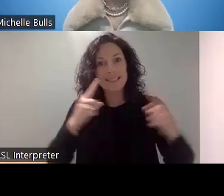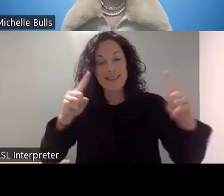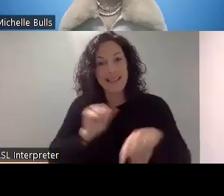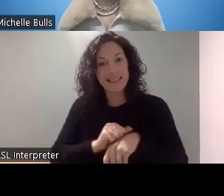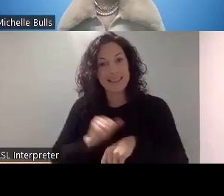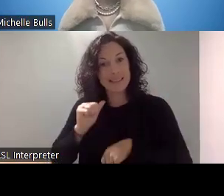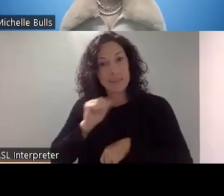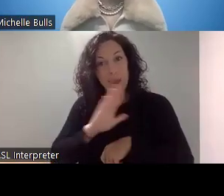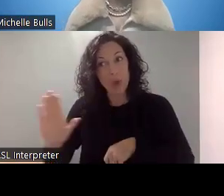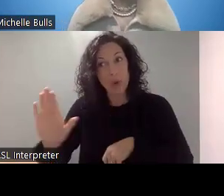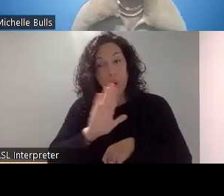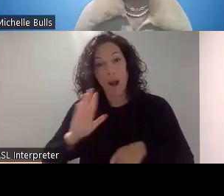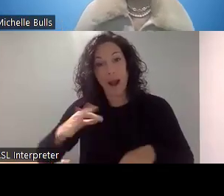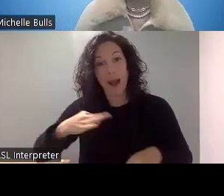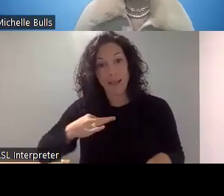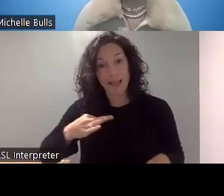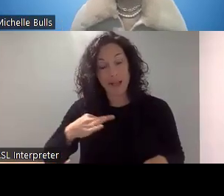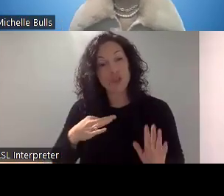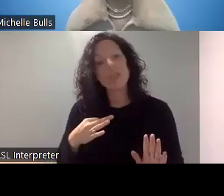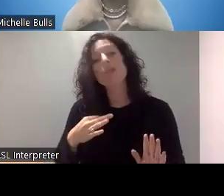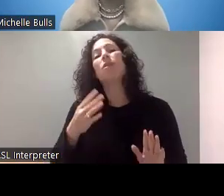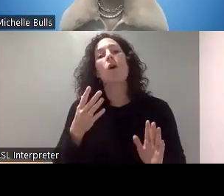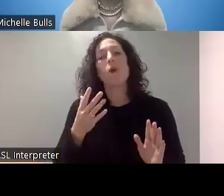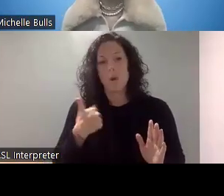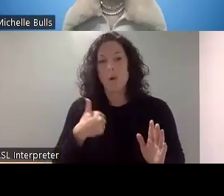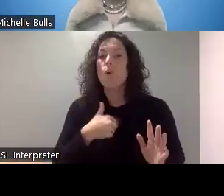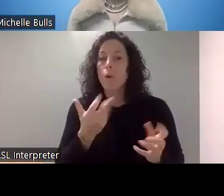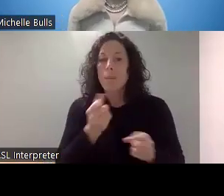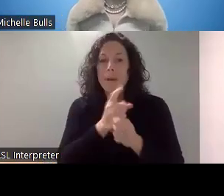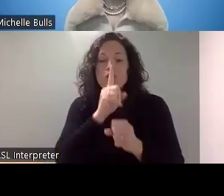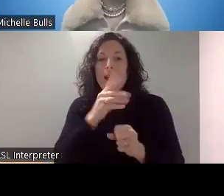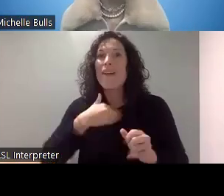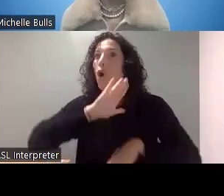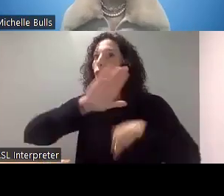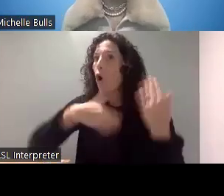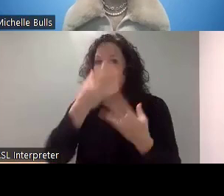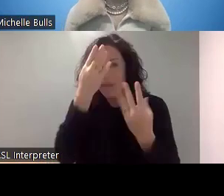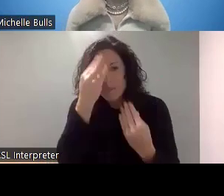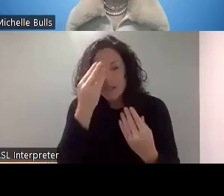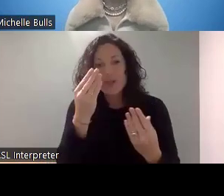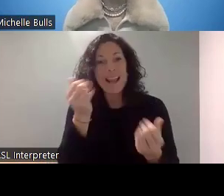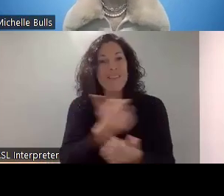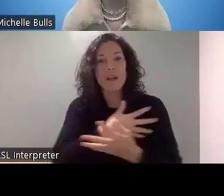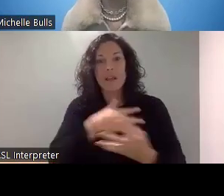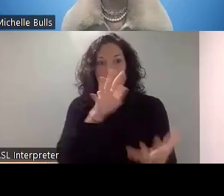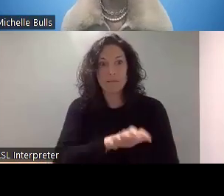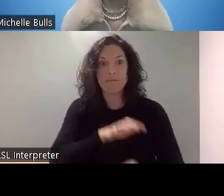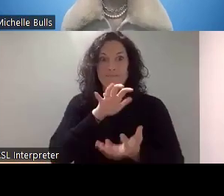And so in doing so, we want to make sure that you have all of the information you need up front, early and often.